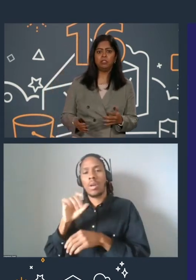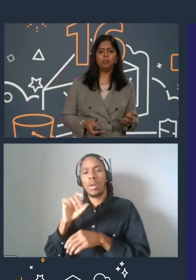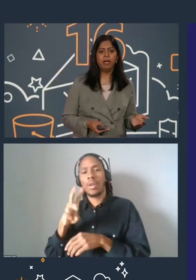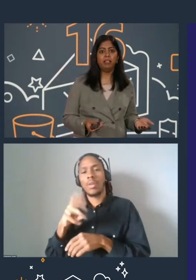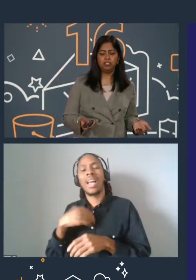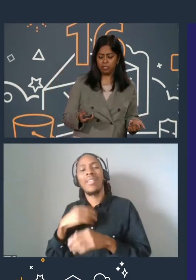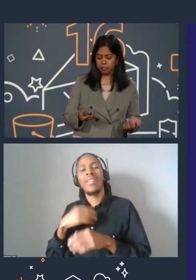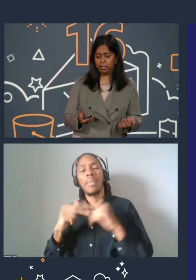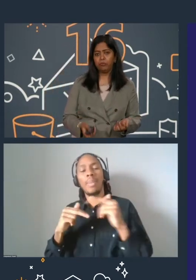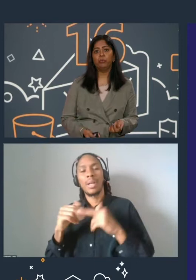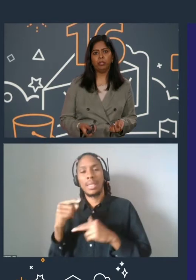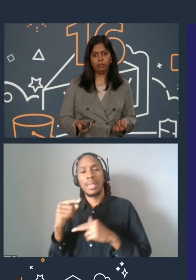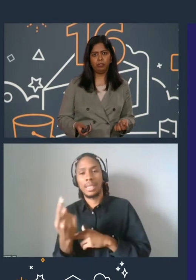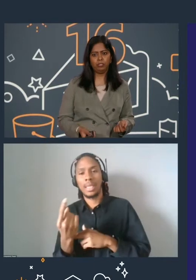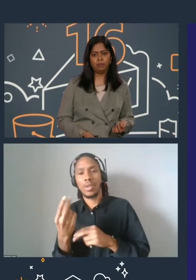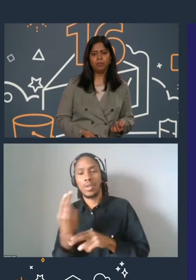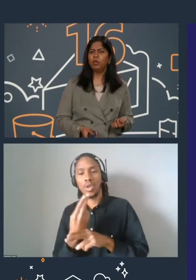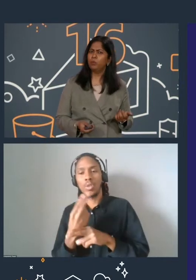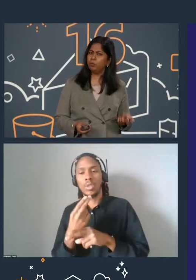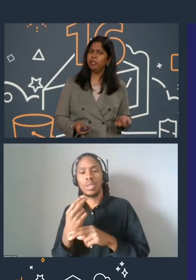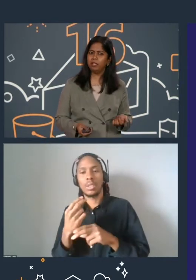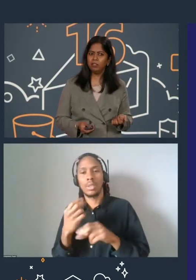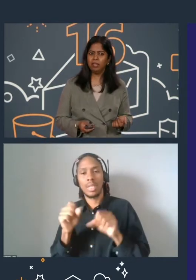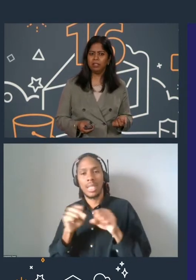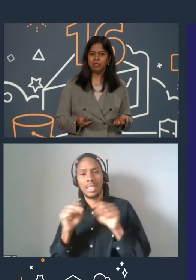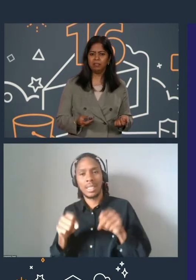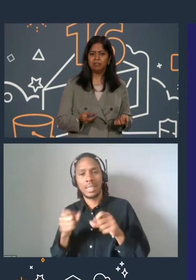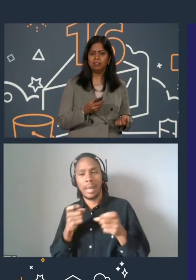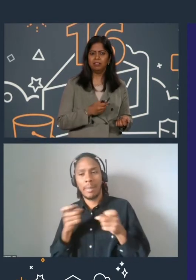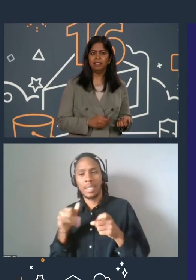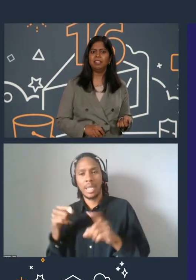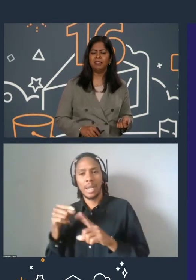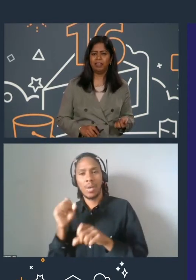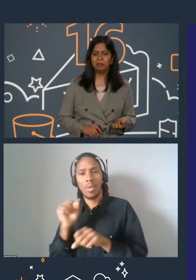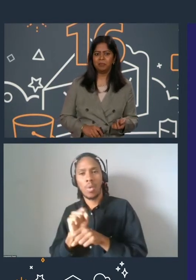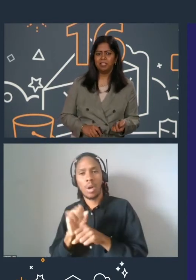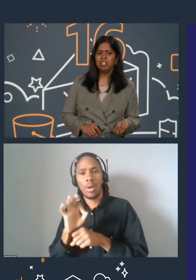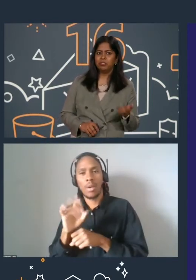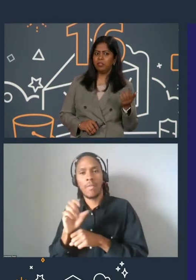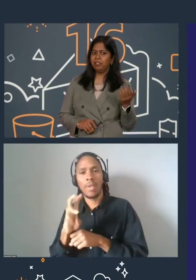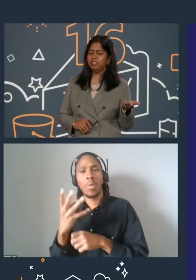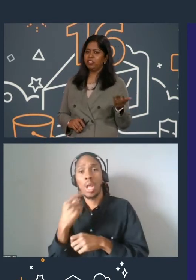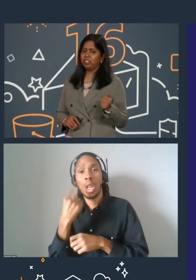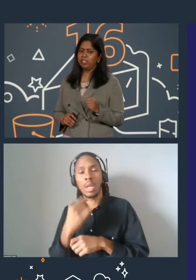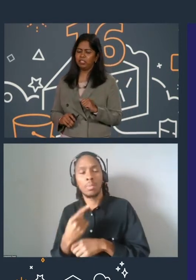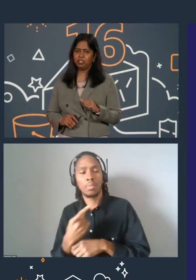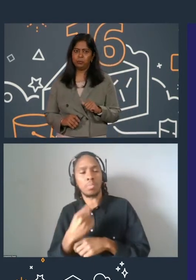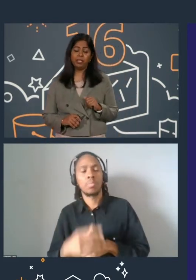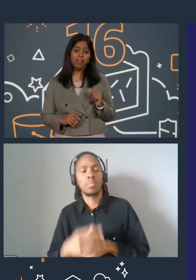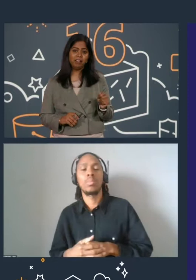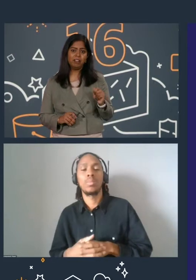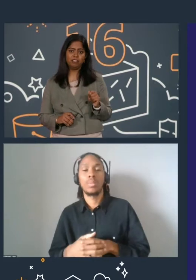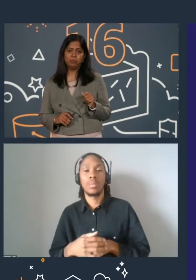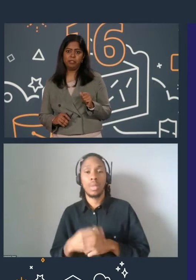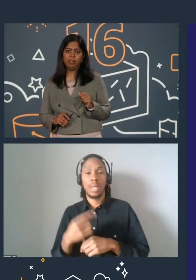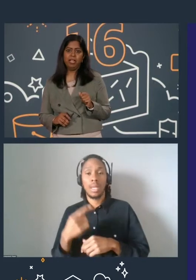to manage these kind of workflows. What would that look like? Let's see that. So in this architecture, we had a customer